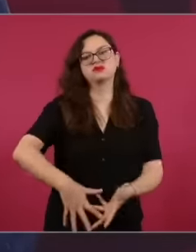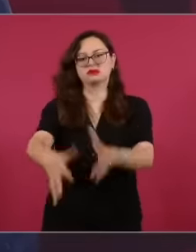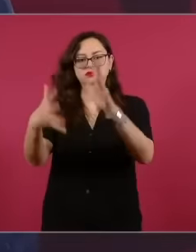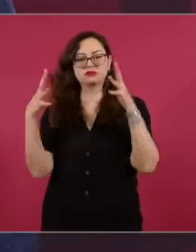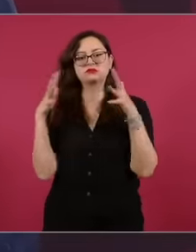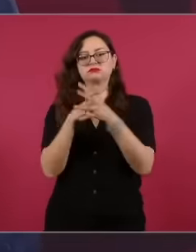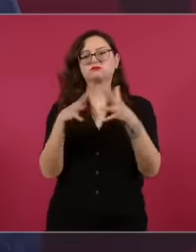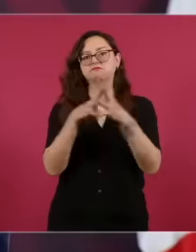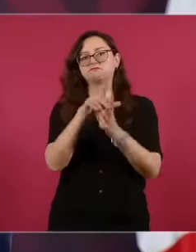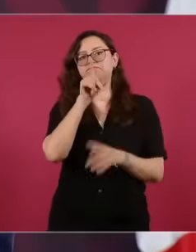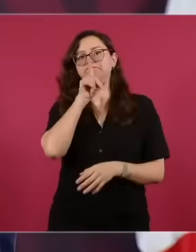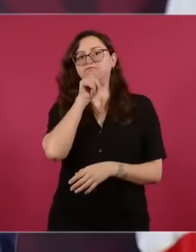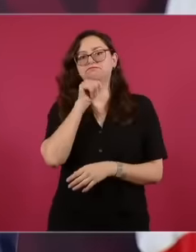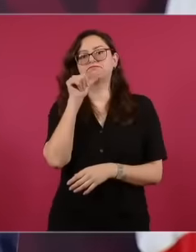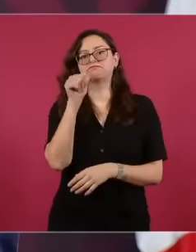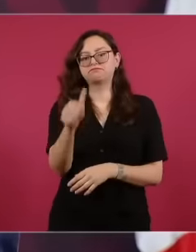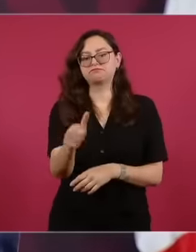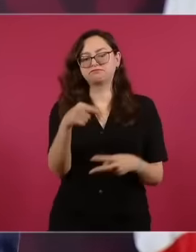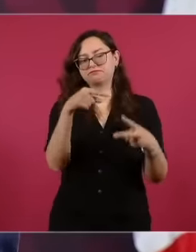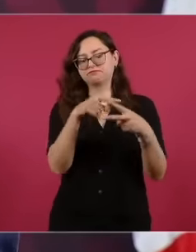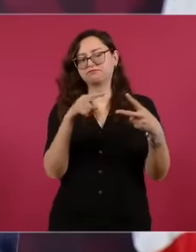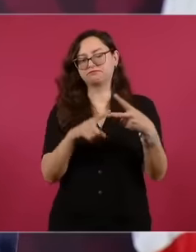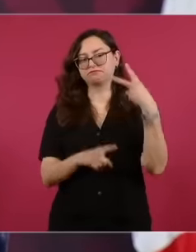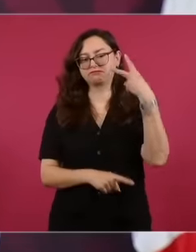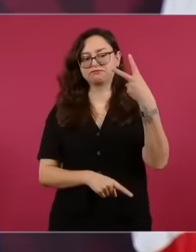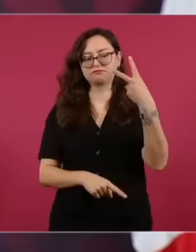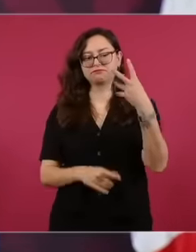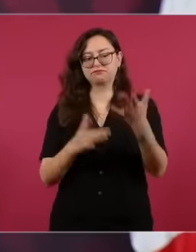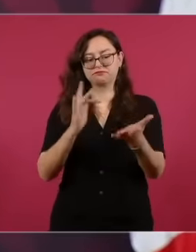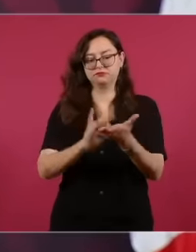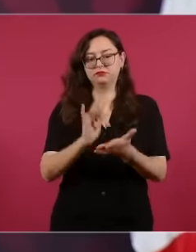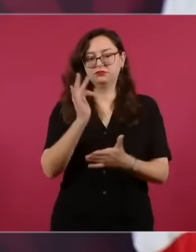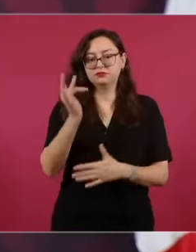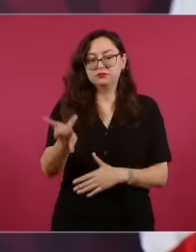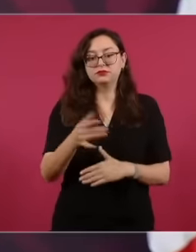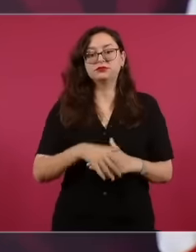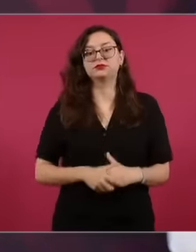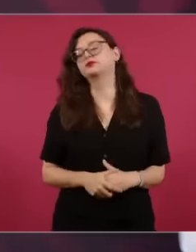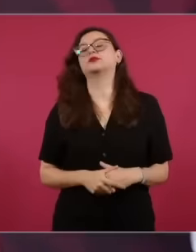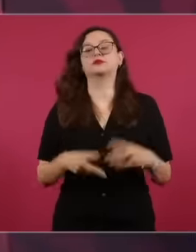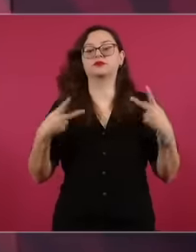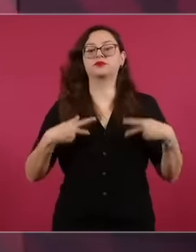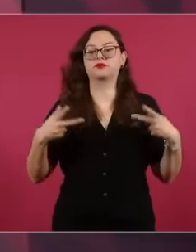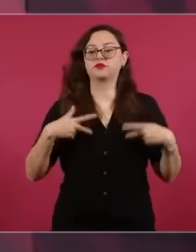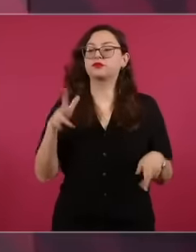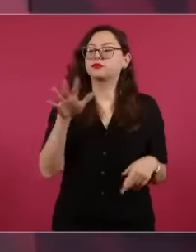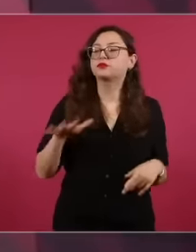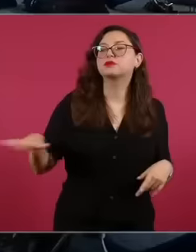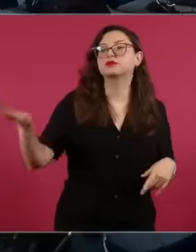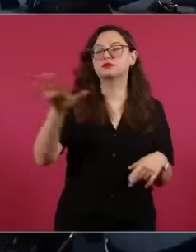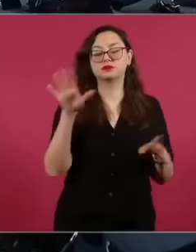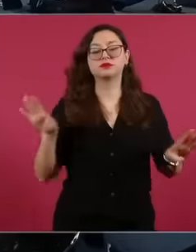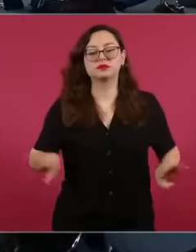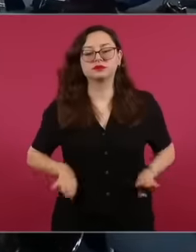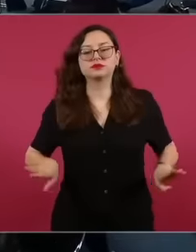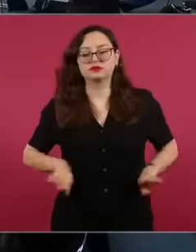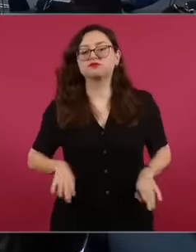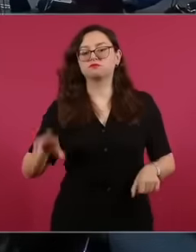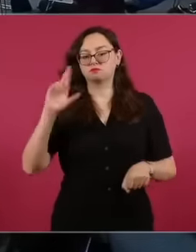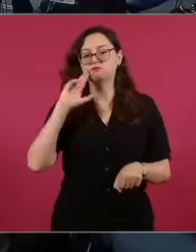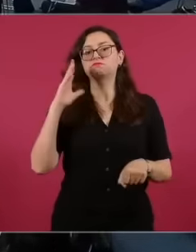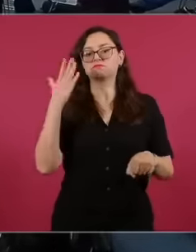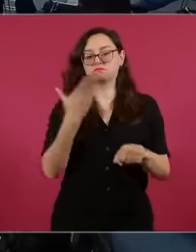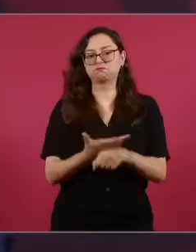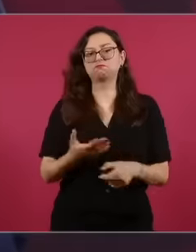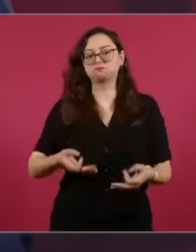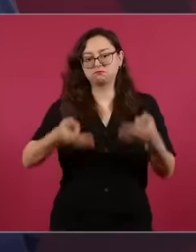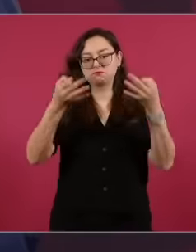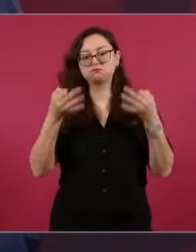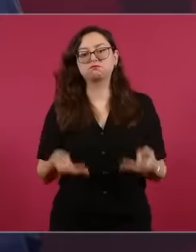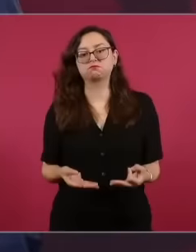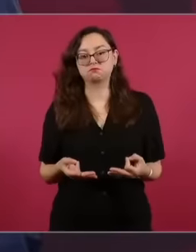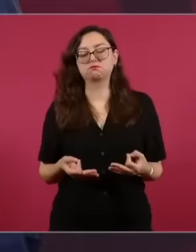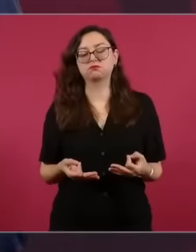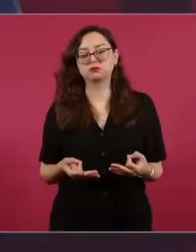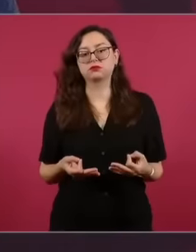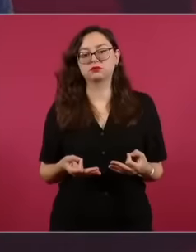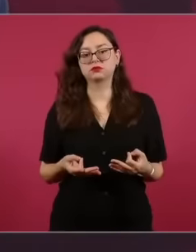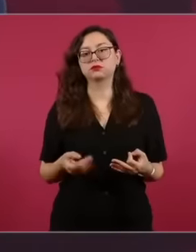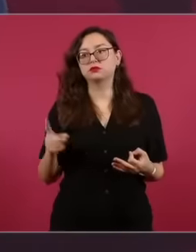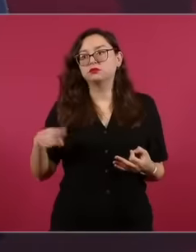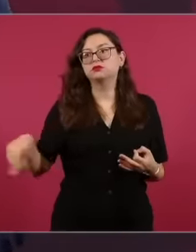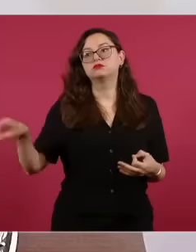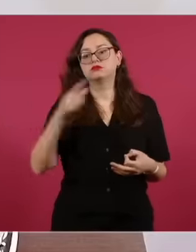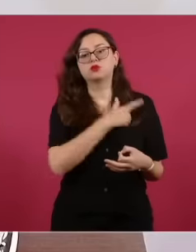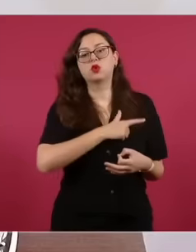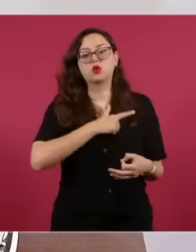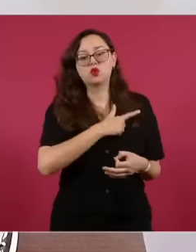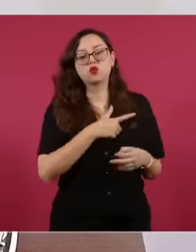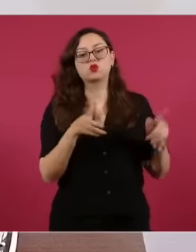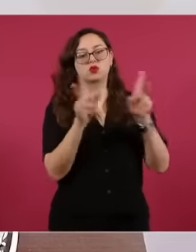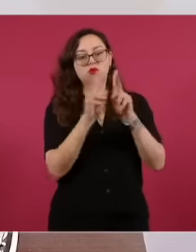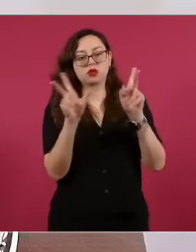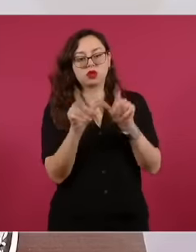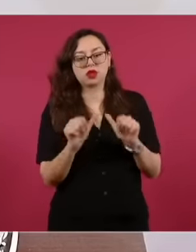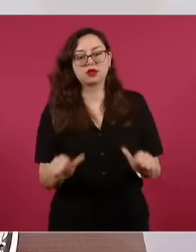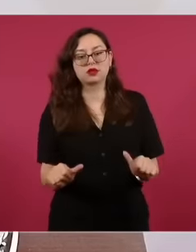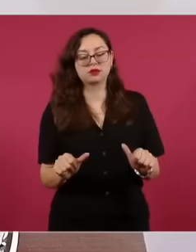, our people are very responsible and they are a people that wants peace, they do not want